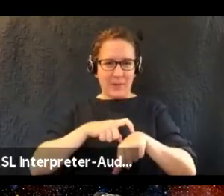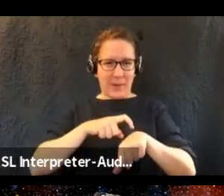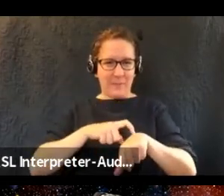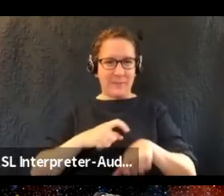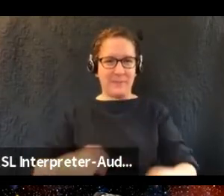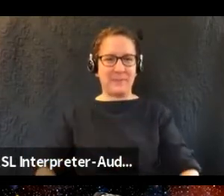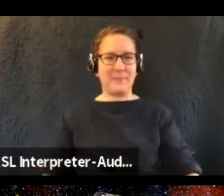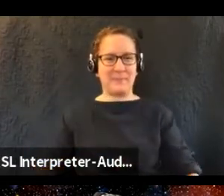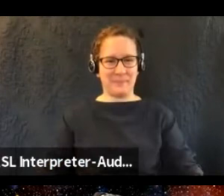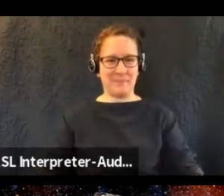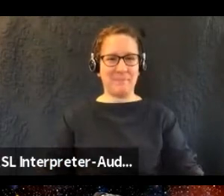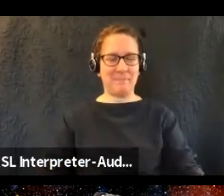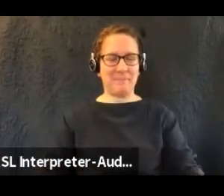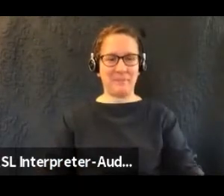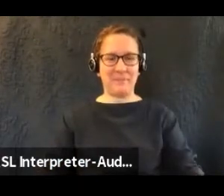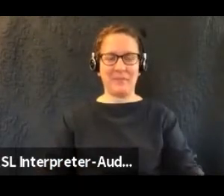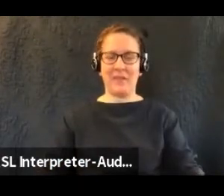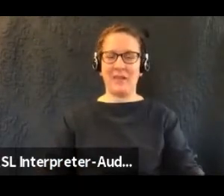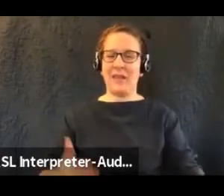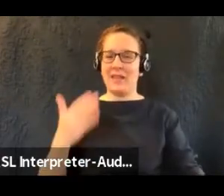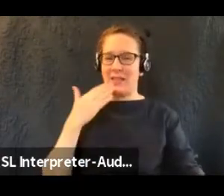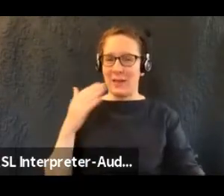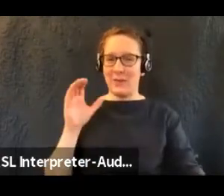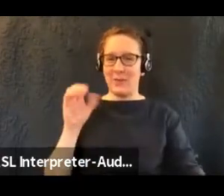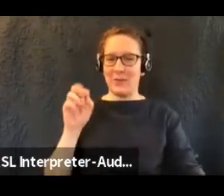Thank you so much, Cory.